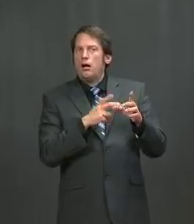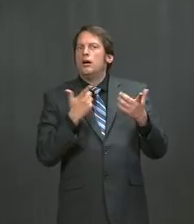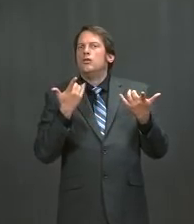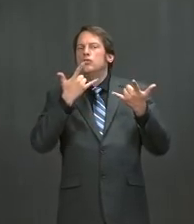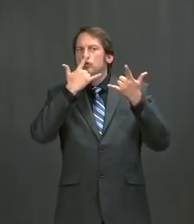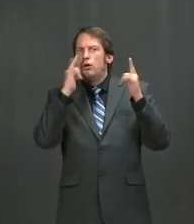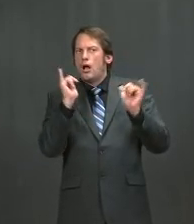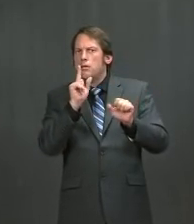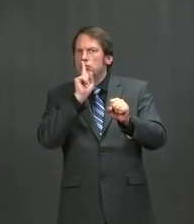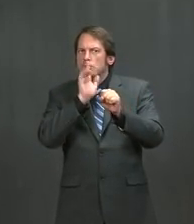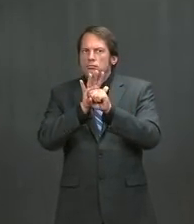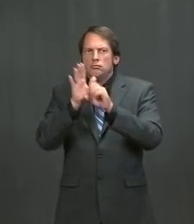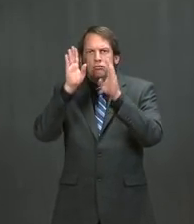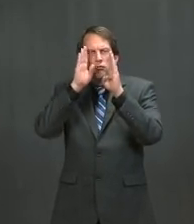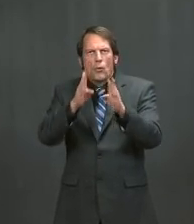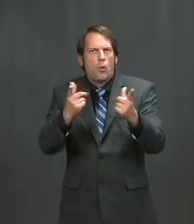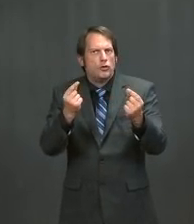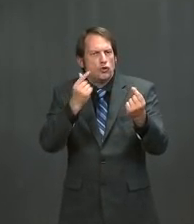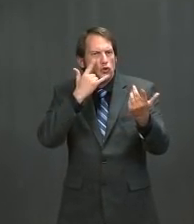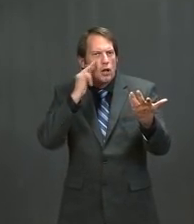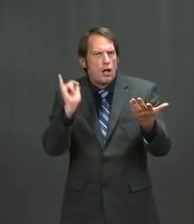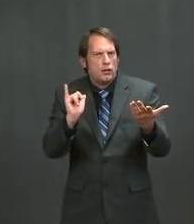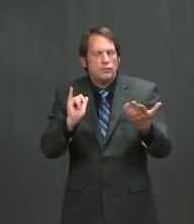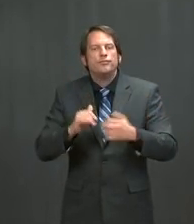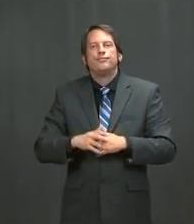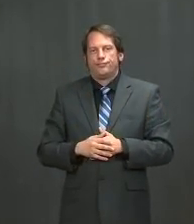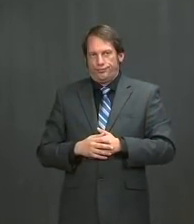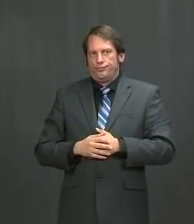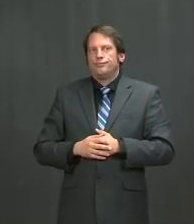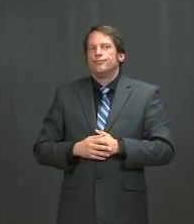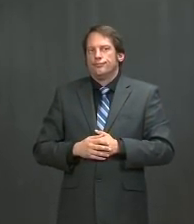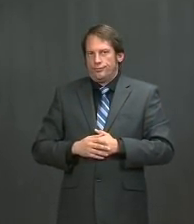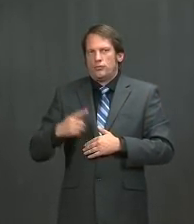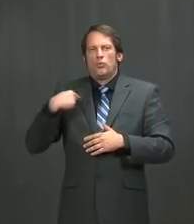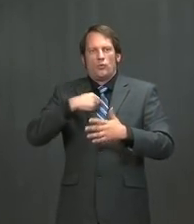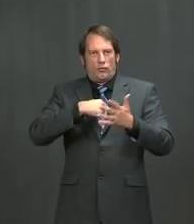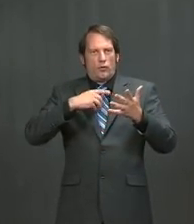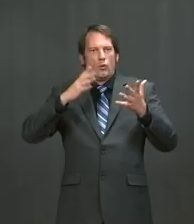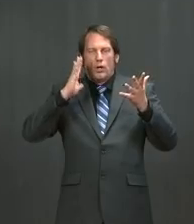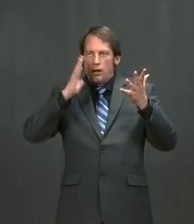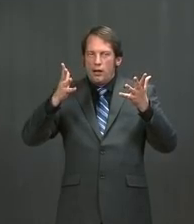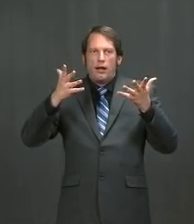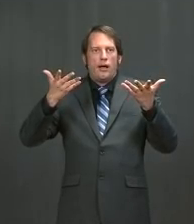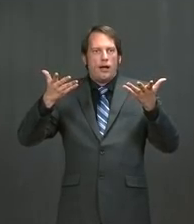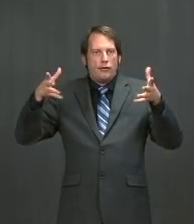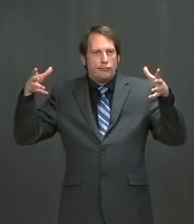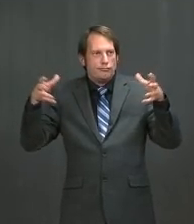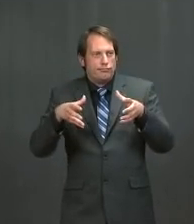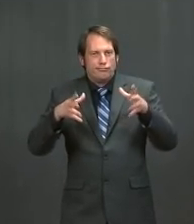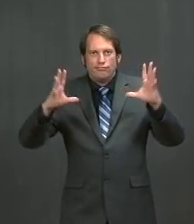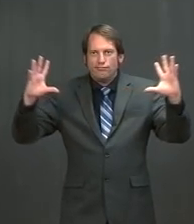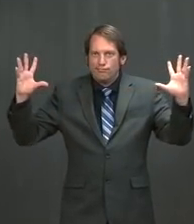there'll be an update, and we'll discuss more on a big, national stage with the bully pulpit what --